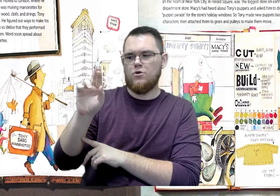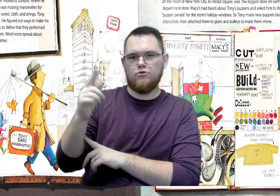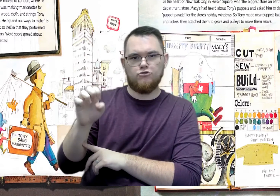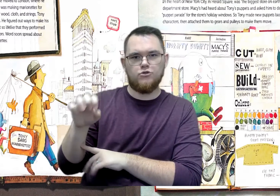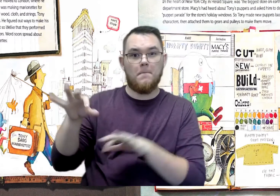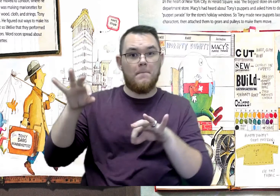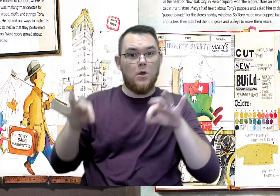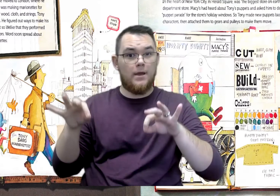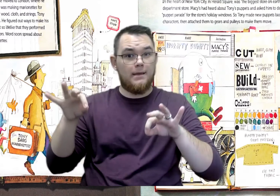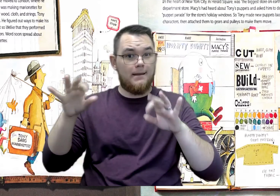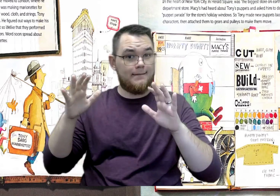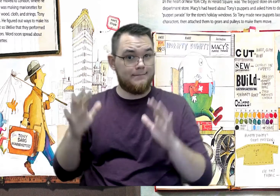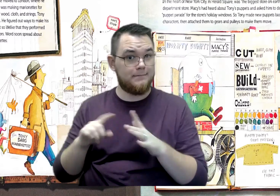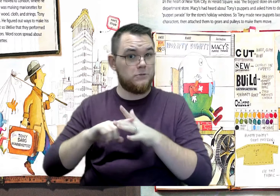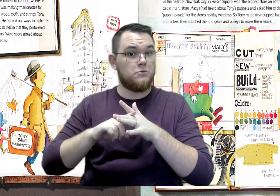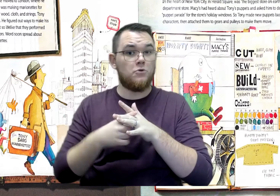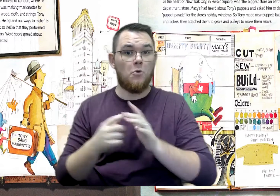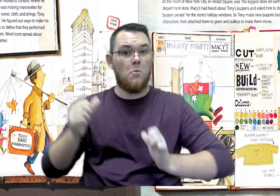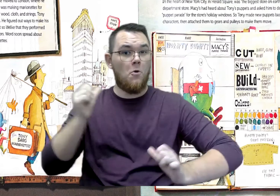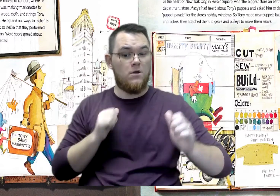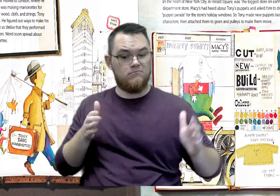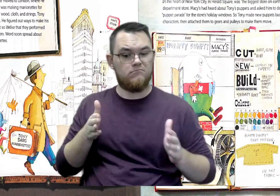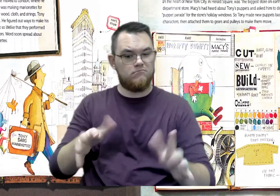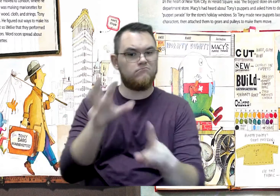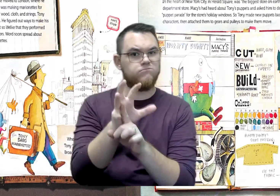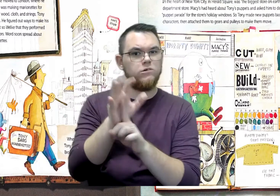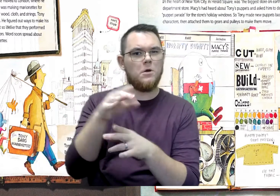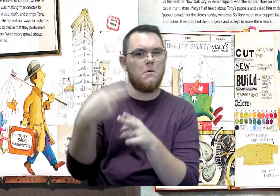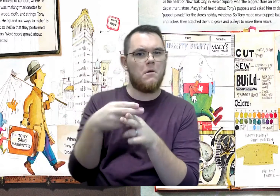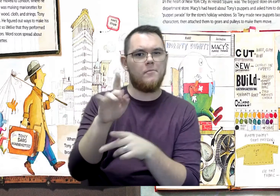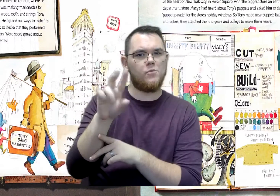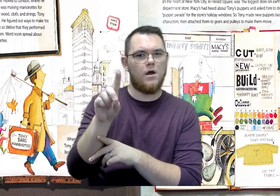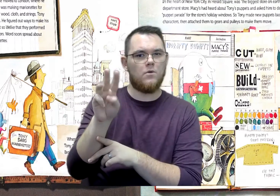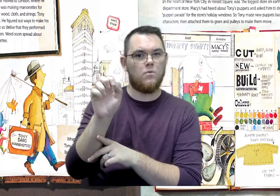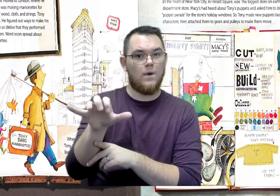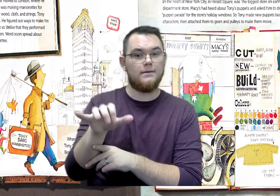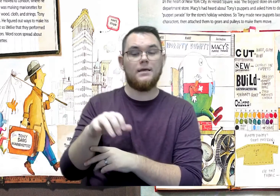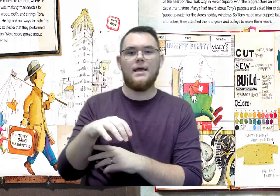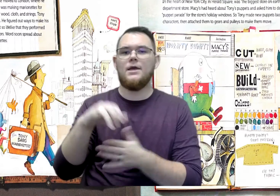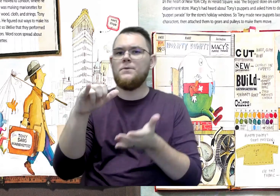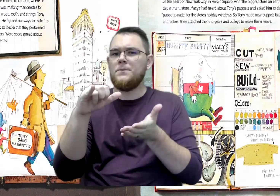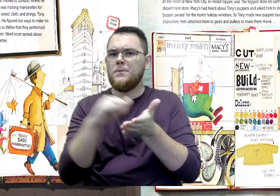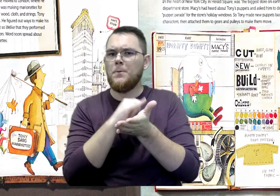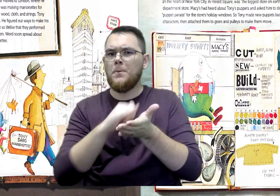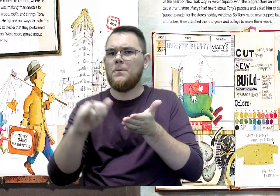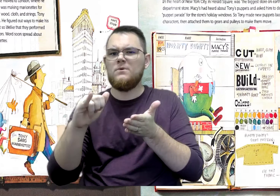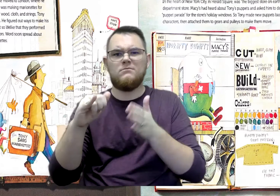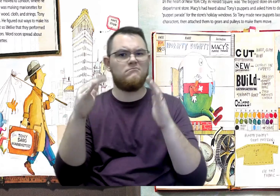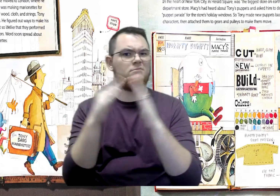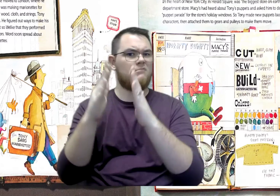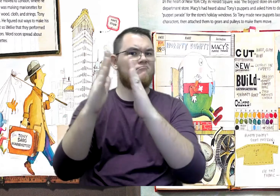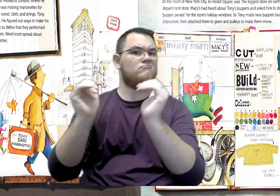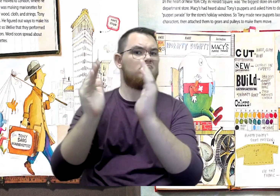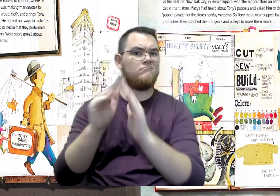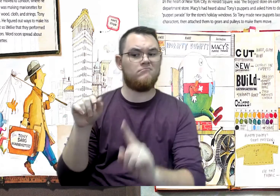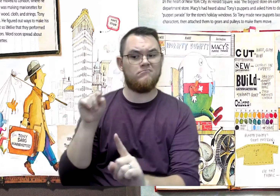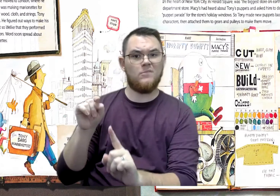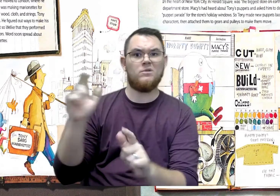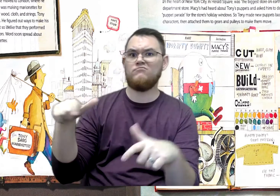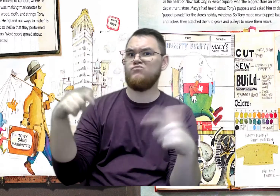In the heart of New York City, in Herald Square, was “the biggest store on earth”: R.H.